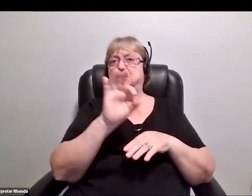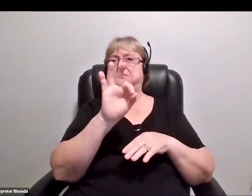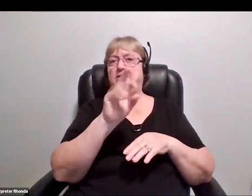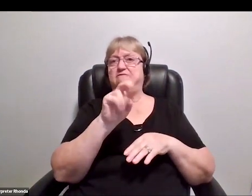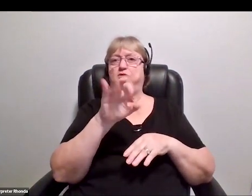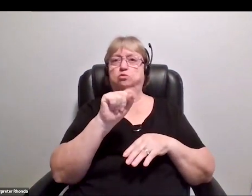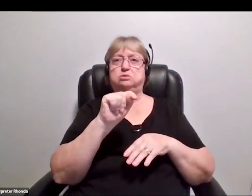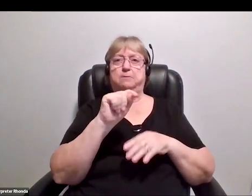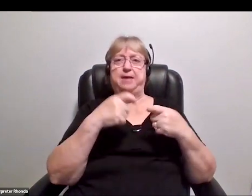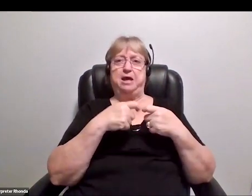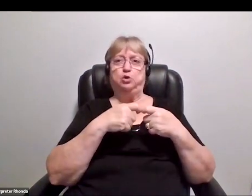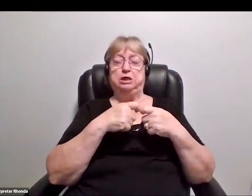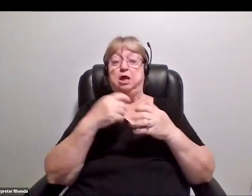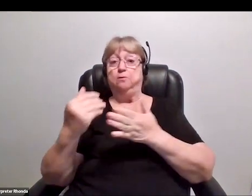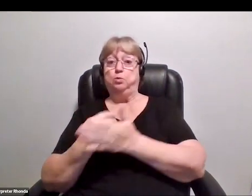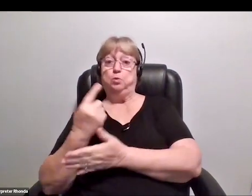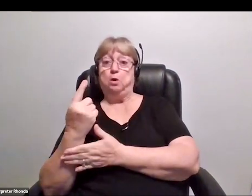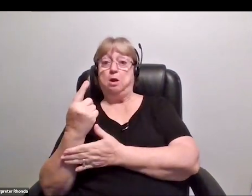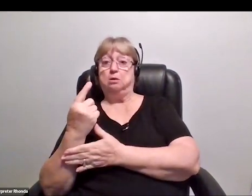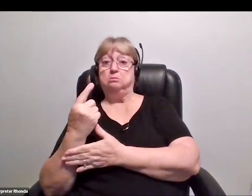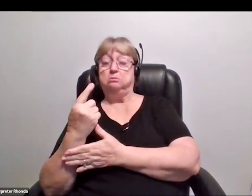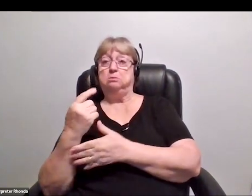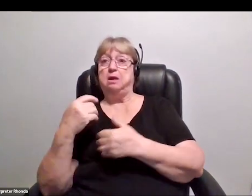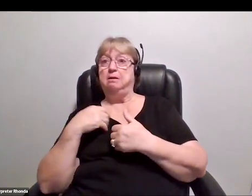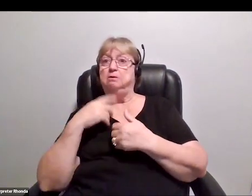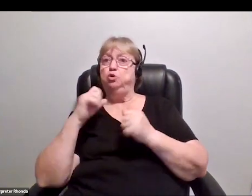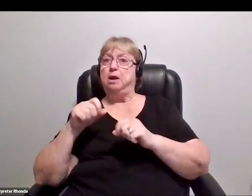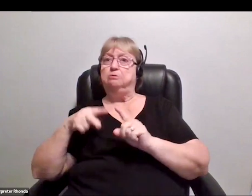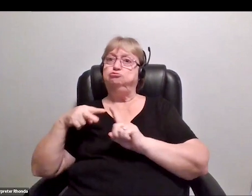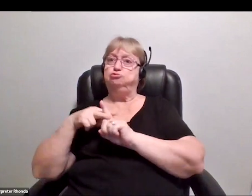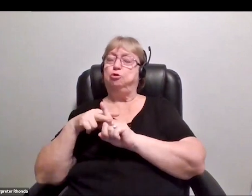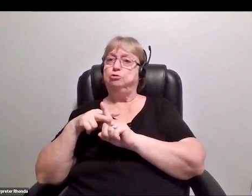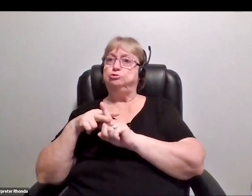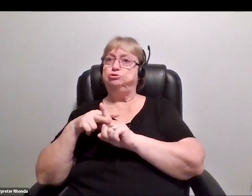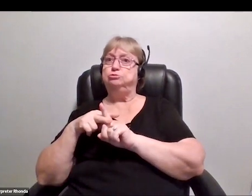The new printed circuit board version has a rechargeable lithium-ion battery, which is really nice.